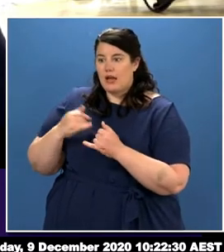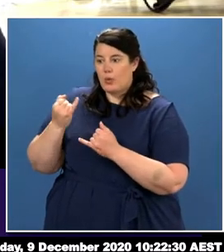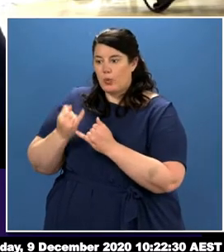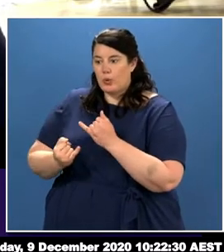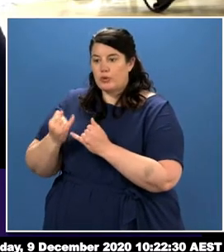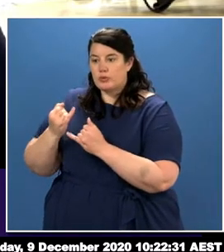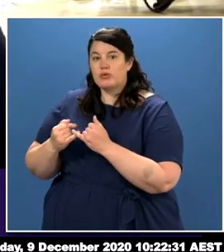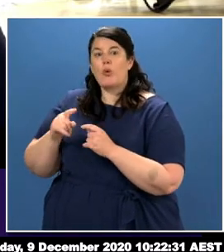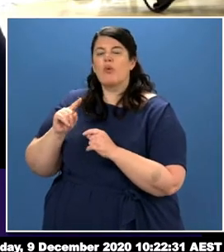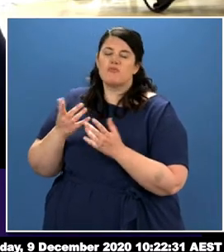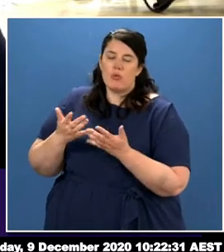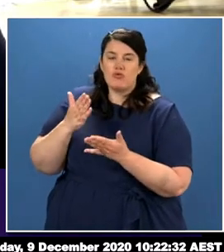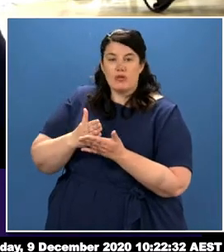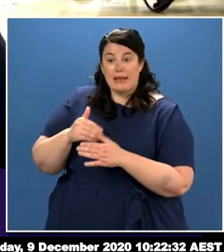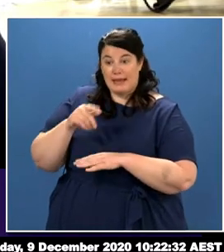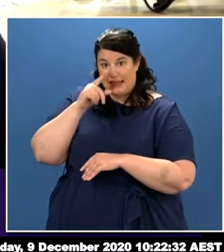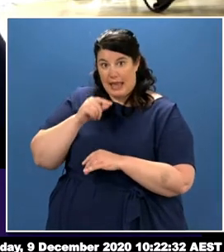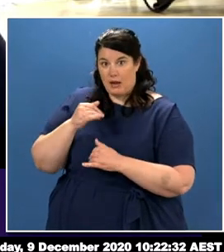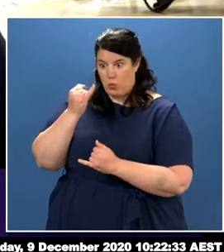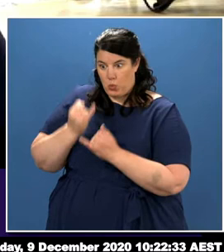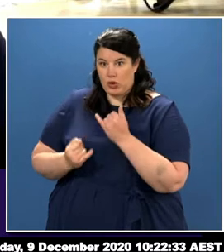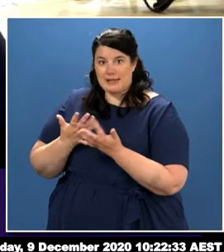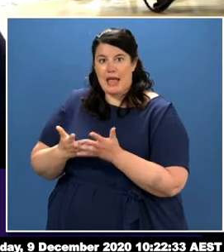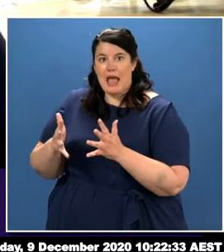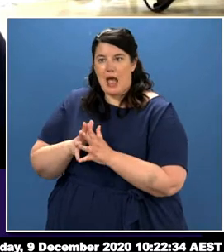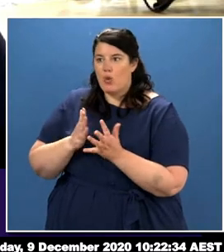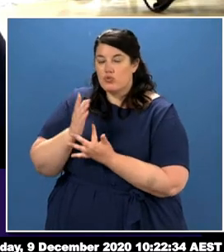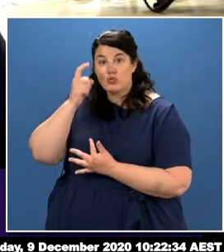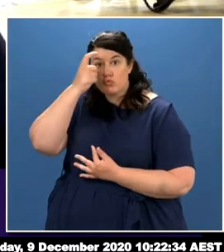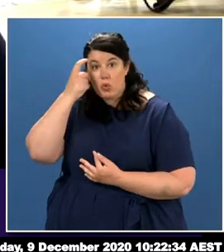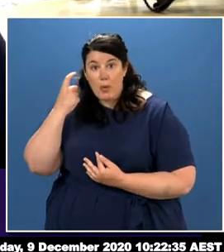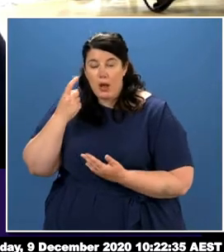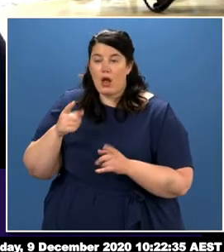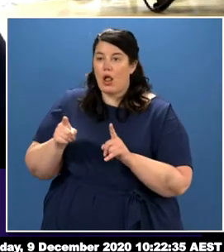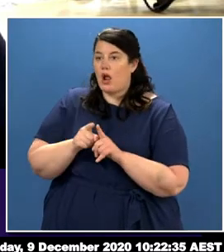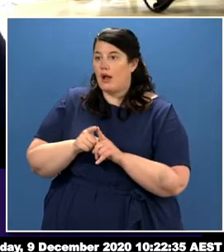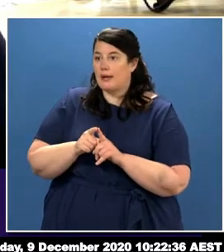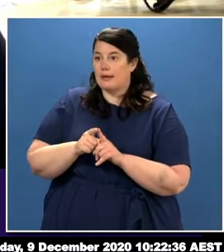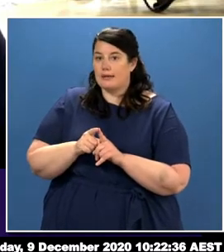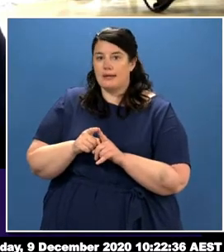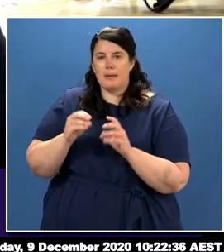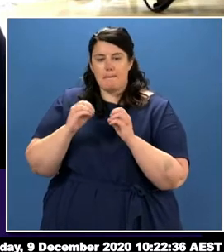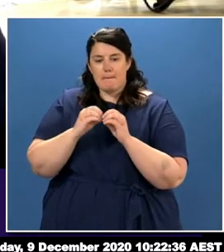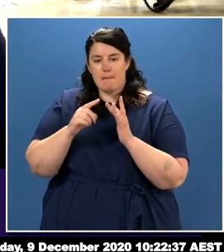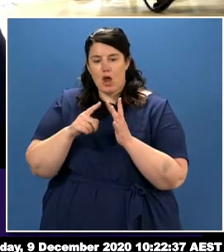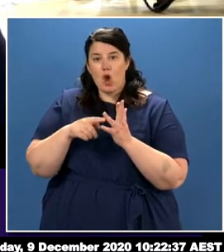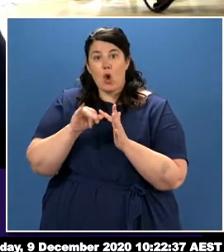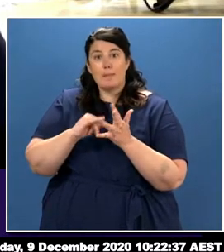so the condition can be exacerbated by trauma. That might be something like having a biopsy or that can be something